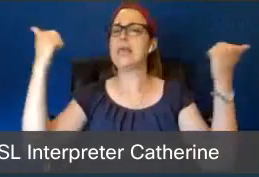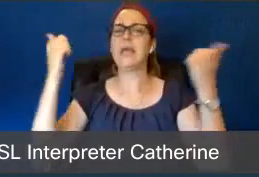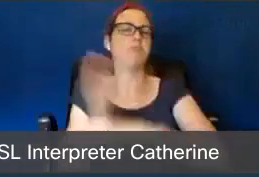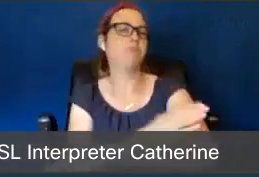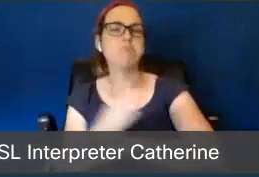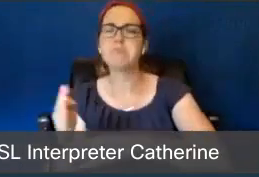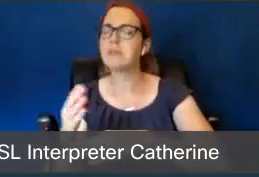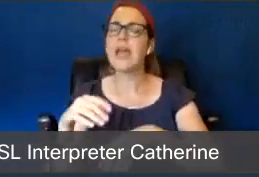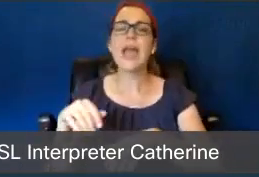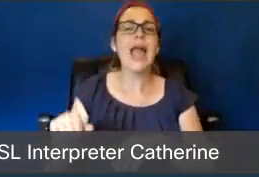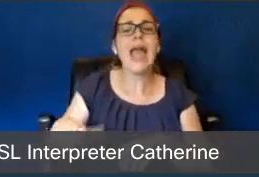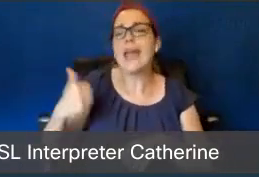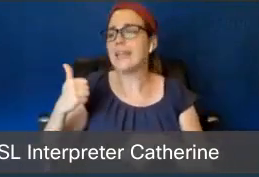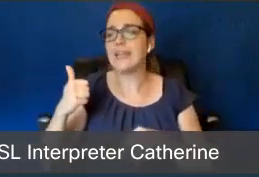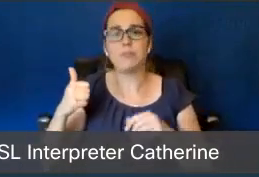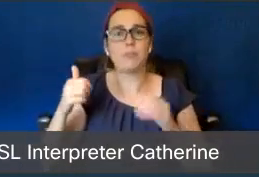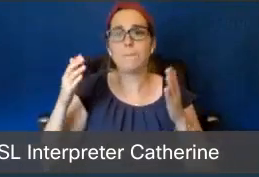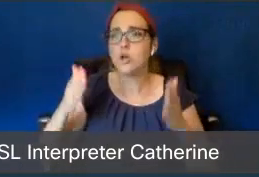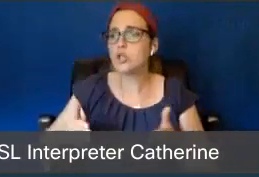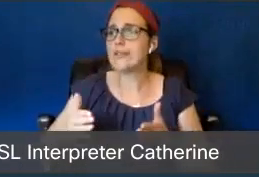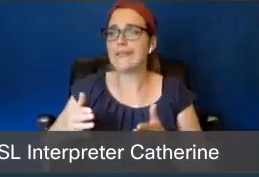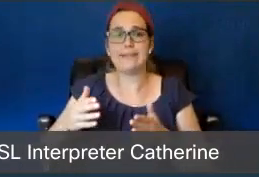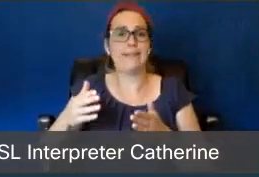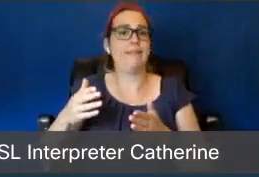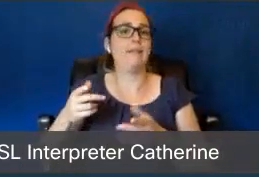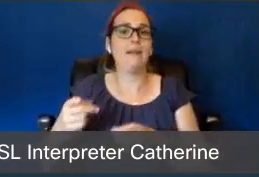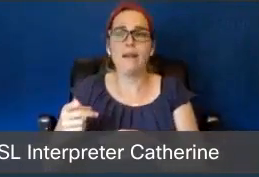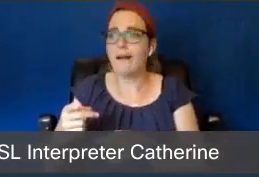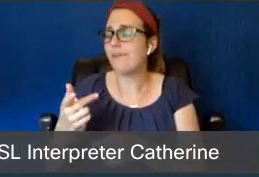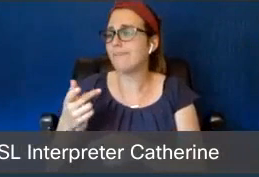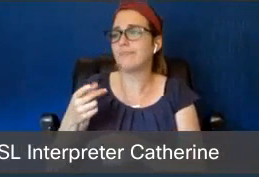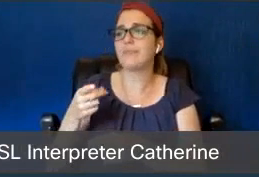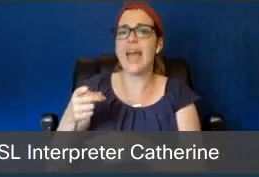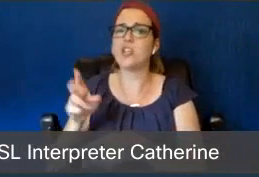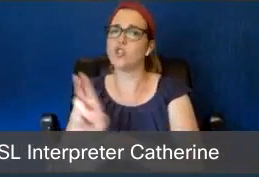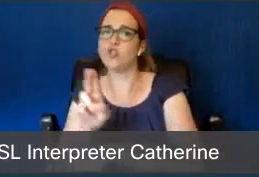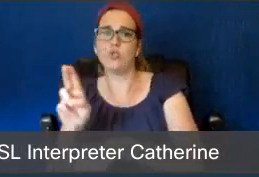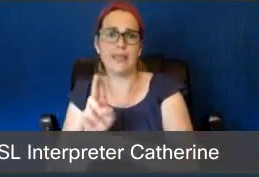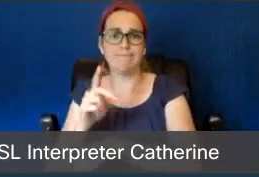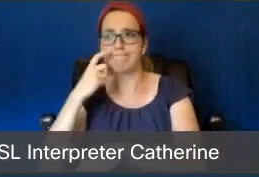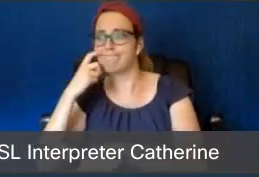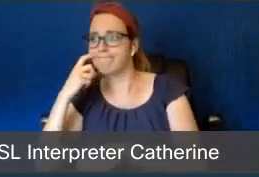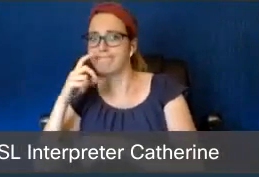your criminal justice prison to support their use, we have to make sure they have the benefit of getting the service that they need.